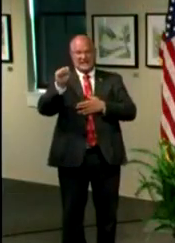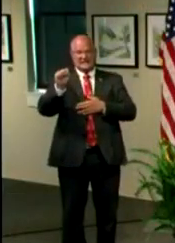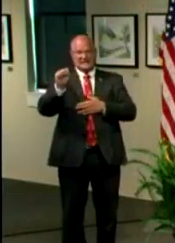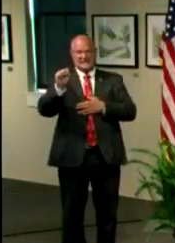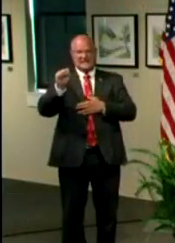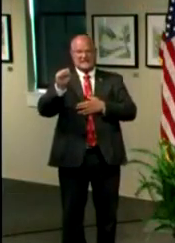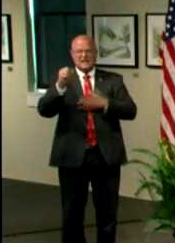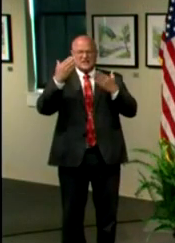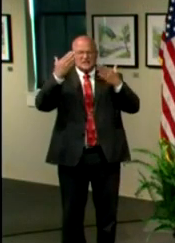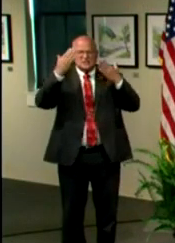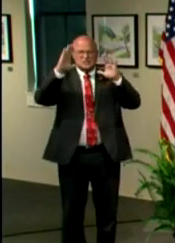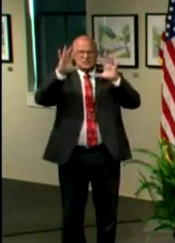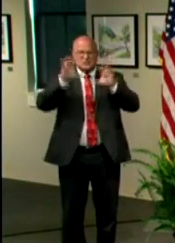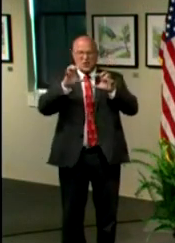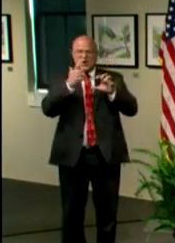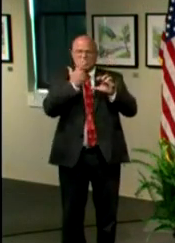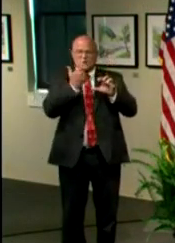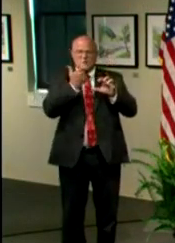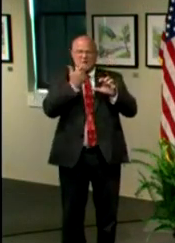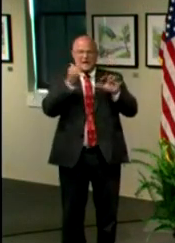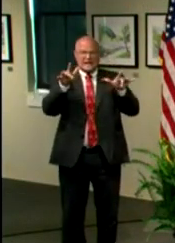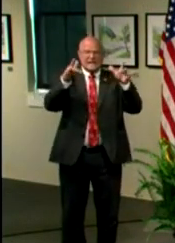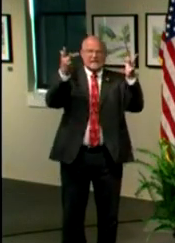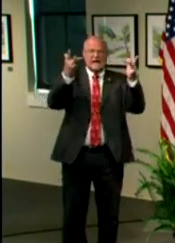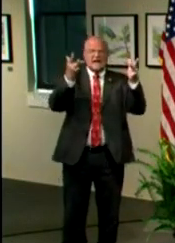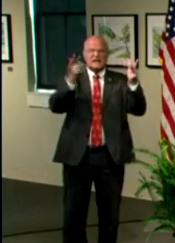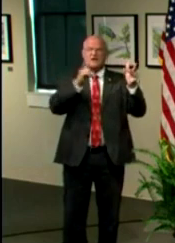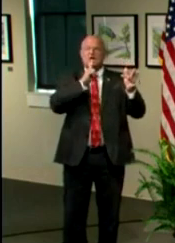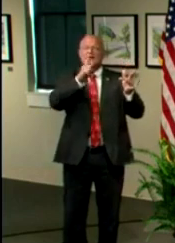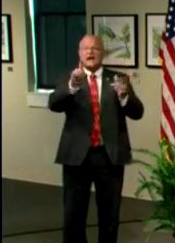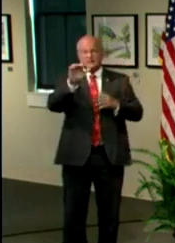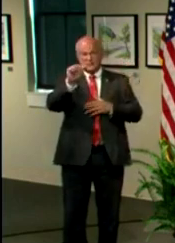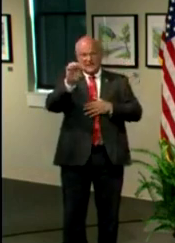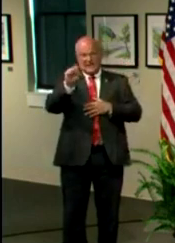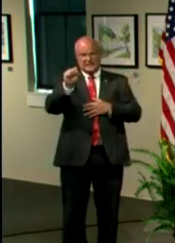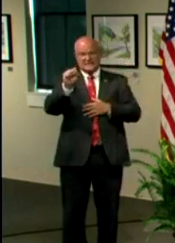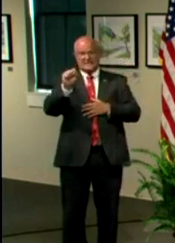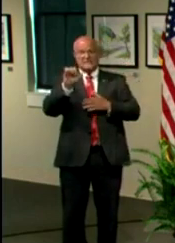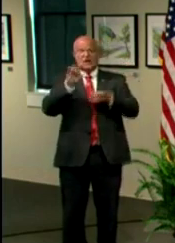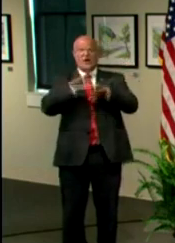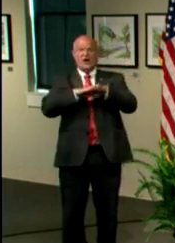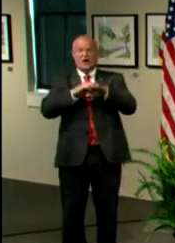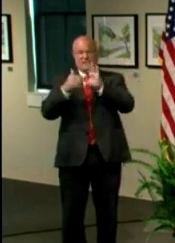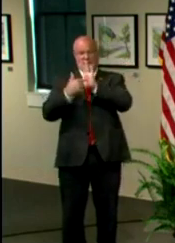SLIDE HERE YOU CAN SEE THAT THIS IS THE PROJECTED CASES IN